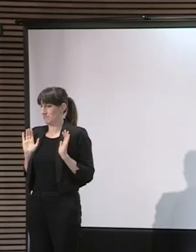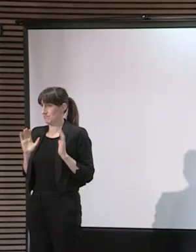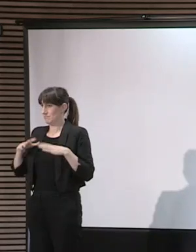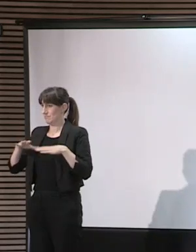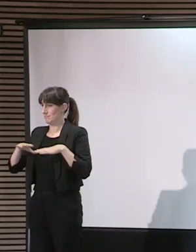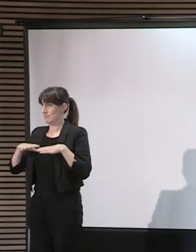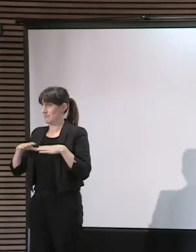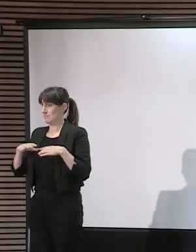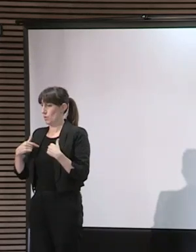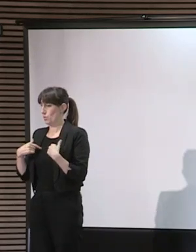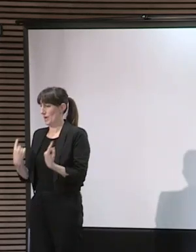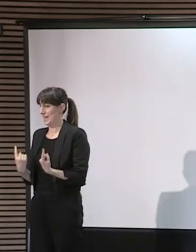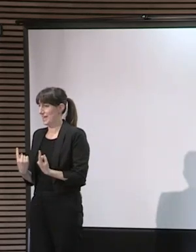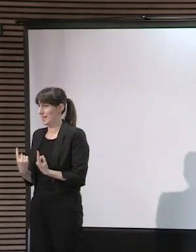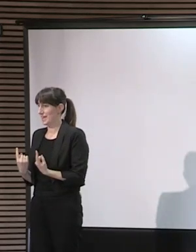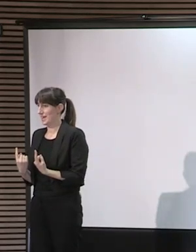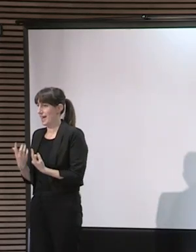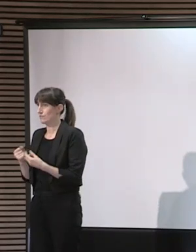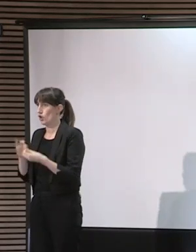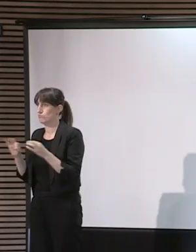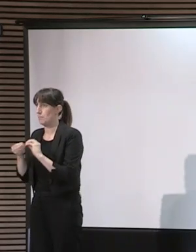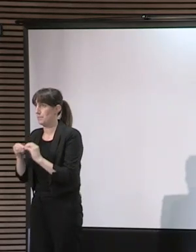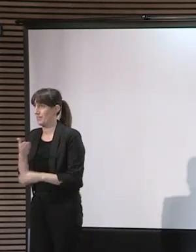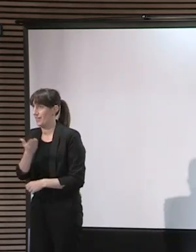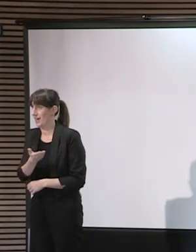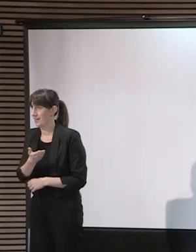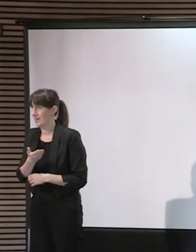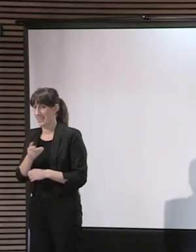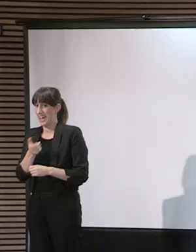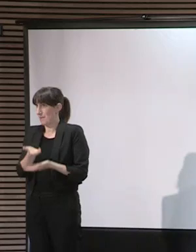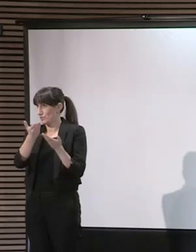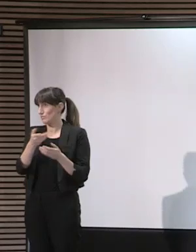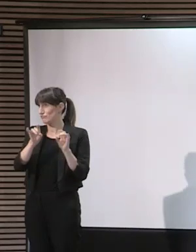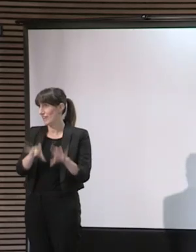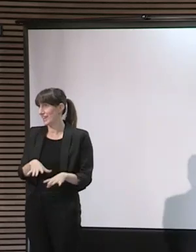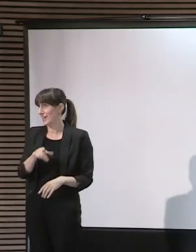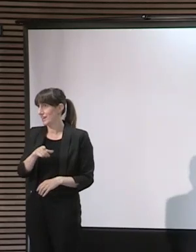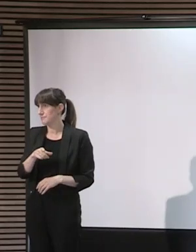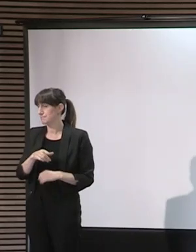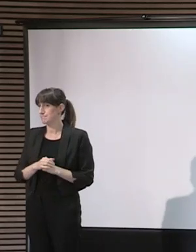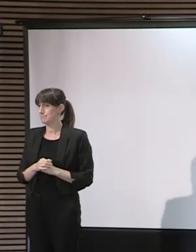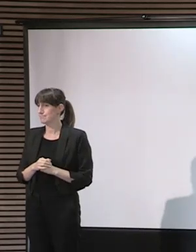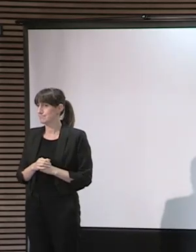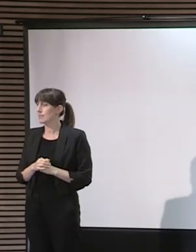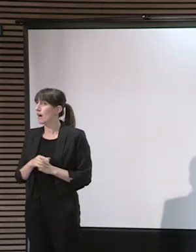with us in terms of that decision-making. It's ultimately a matter for Australia. There's nothing on our end that means that would